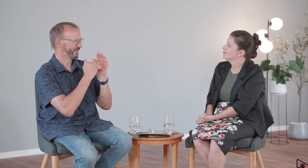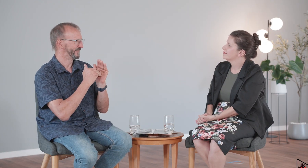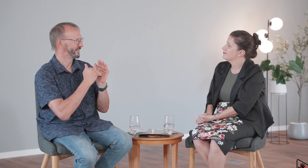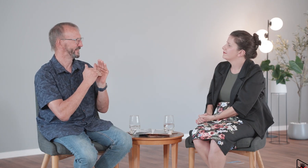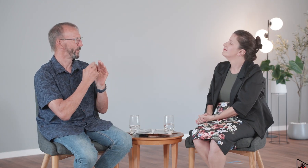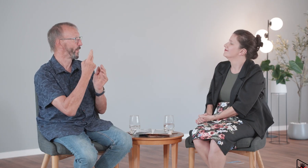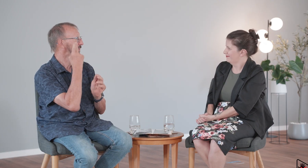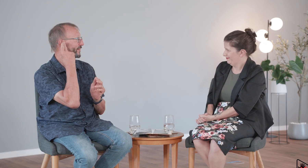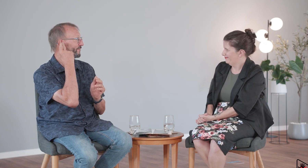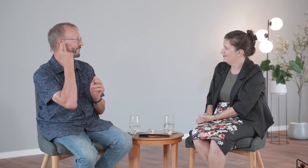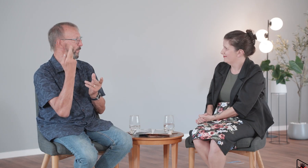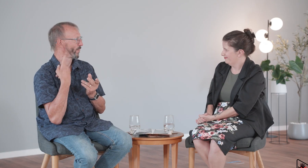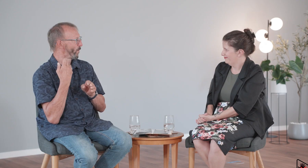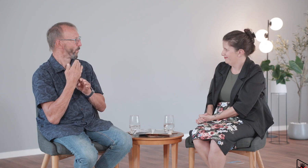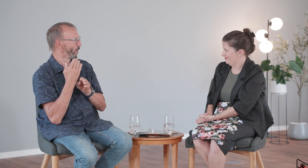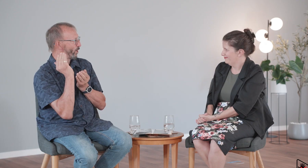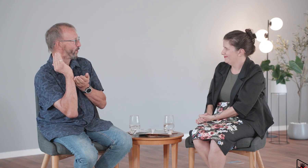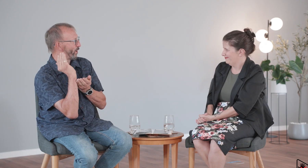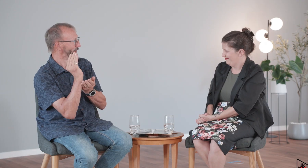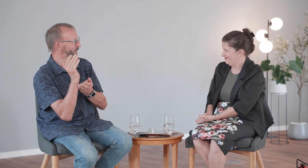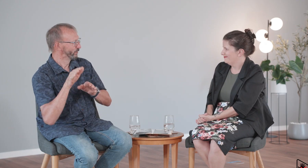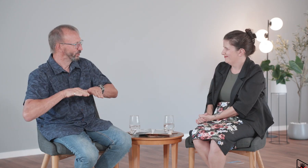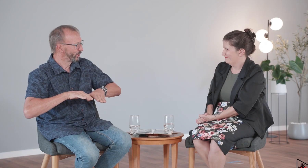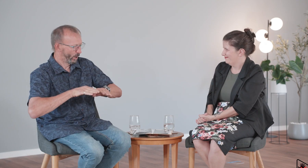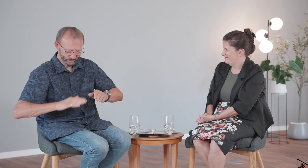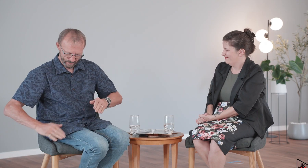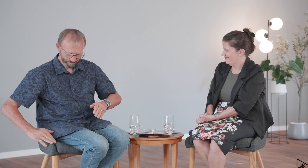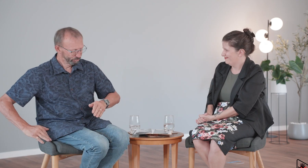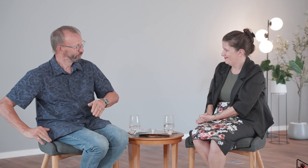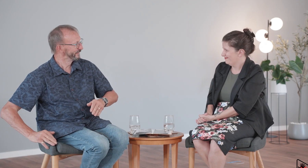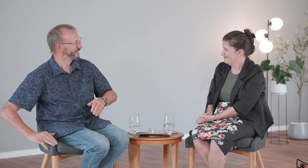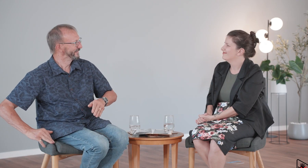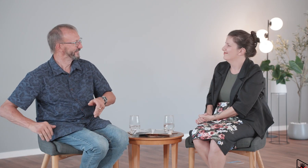seats. Do you remember there was a Deaf guy who worked in the yacht factory who